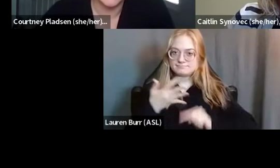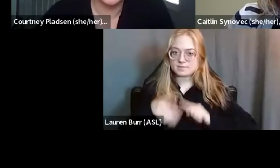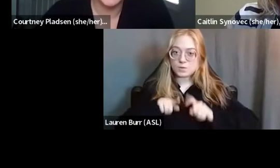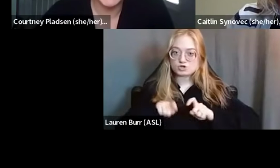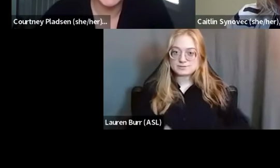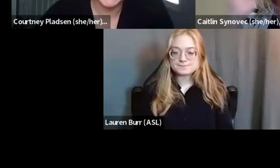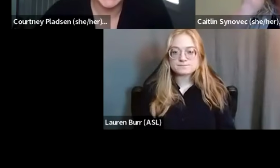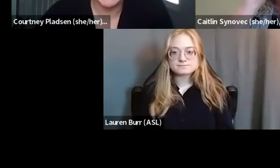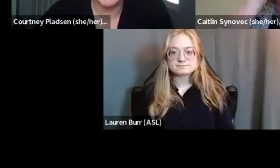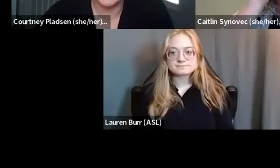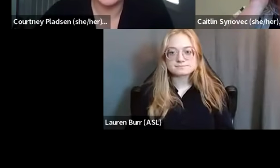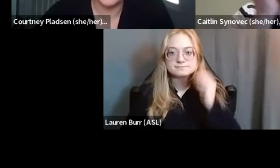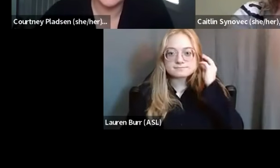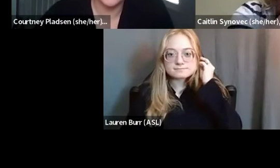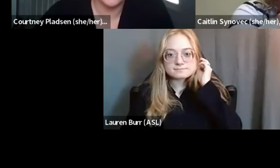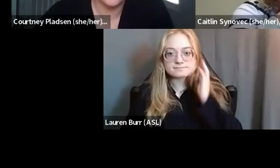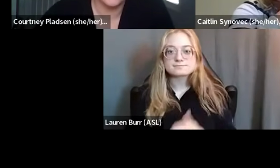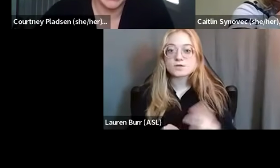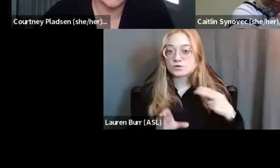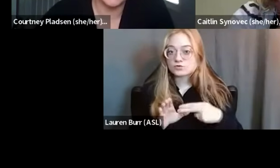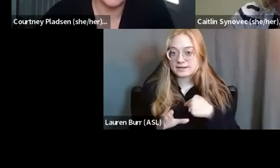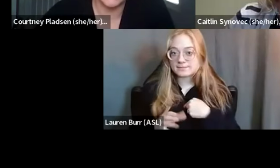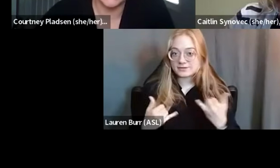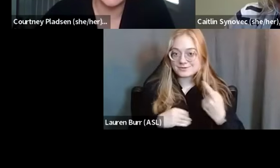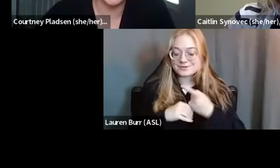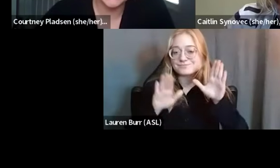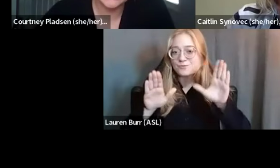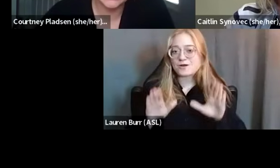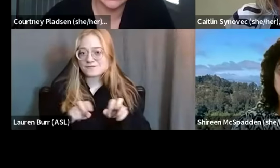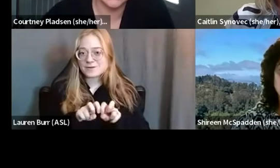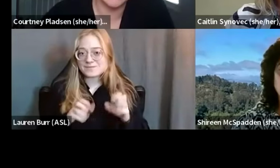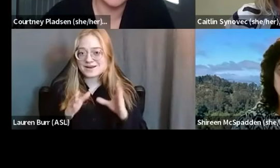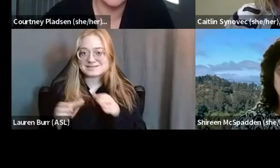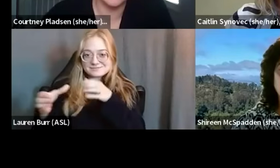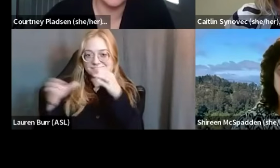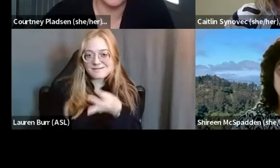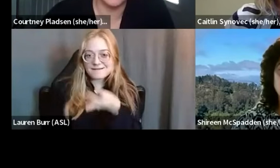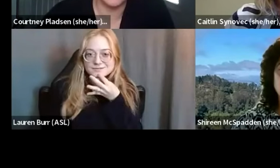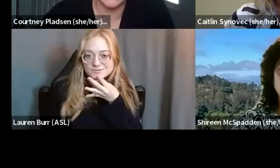I am joined today with a really wonderful panel of experts. I'd love for,